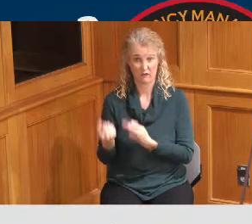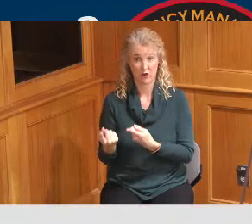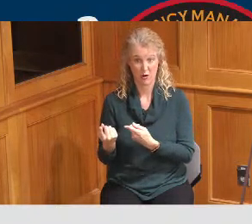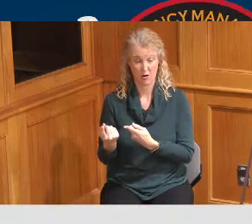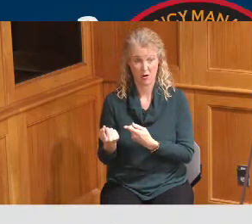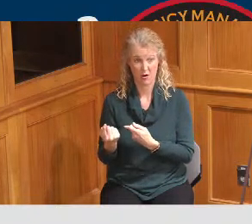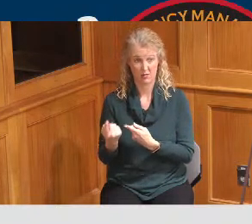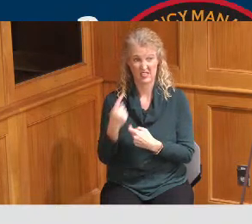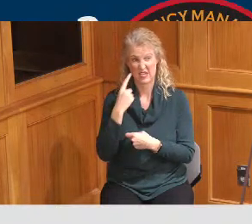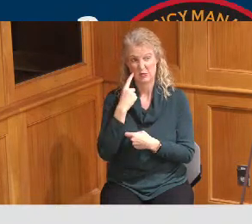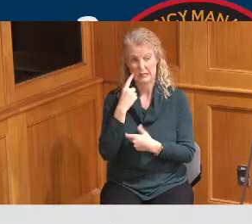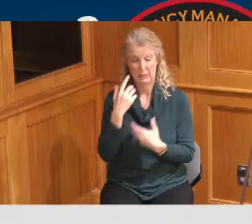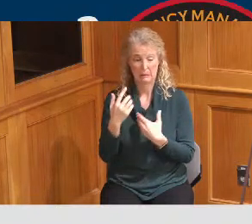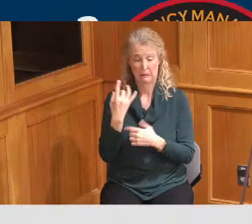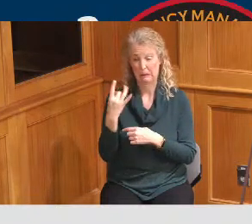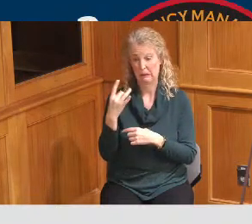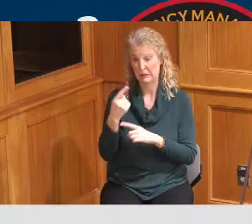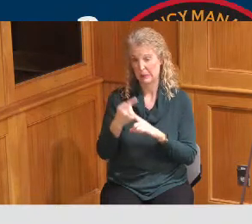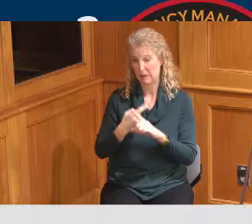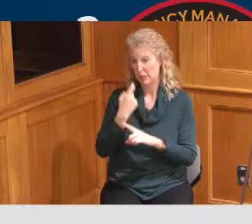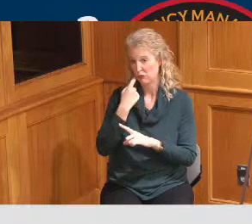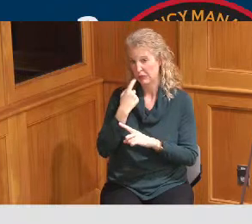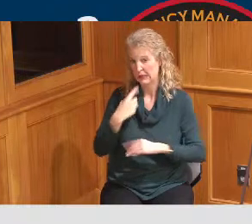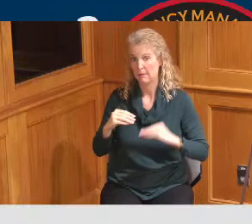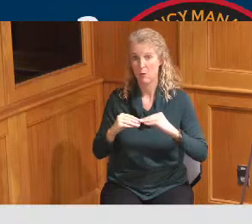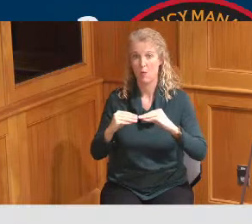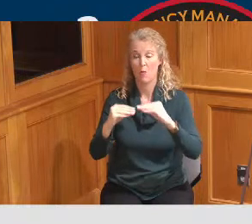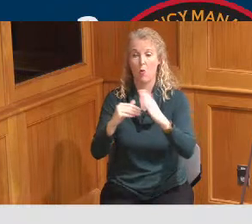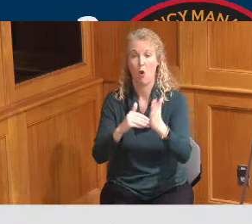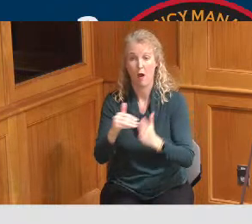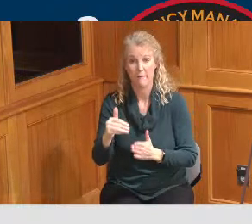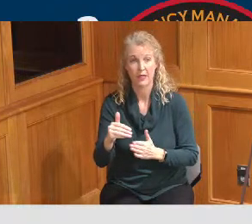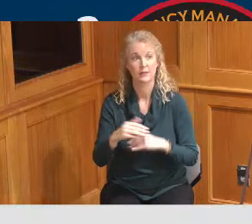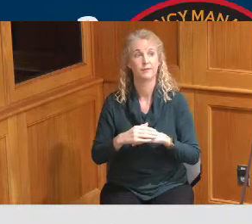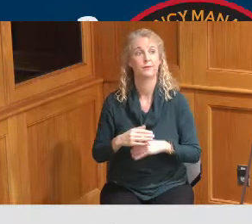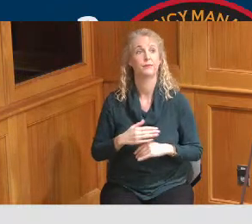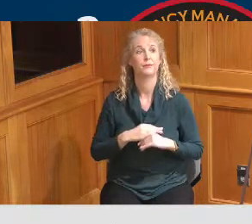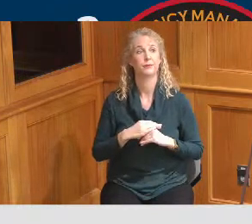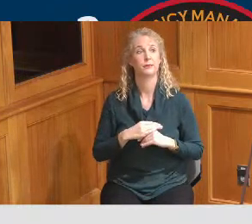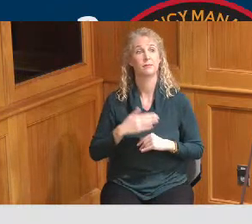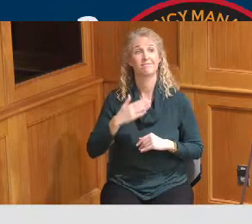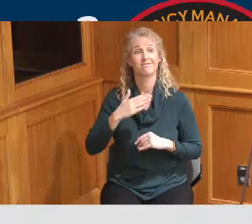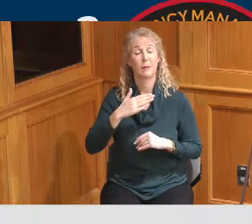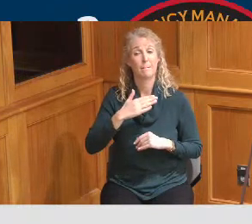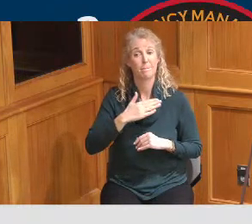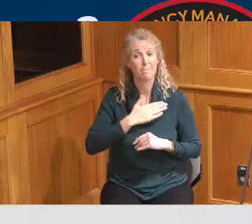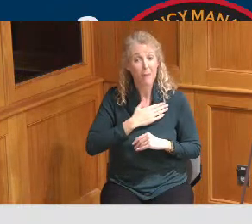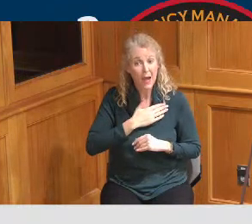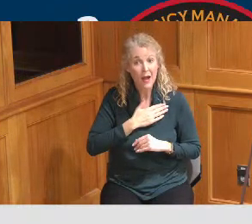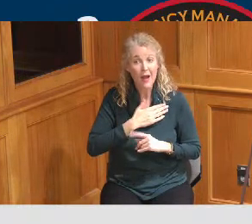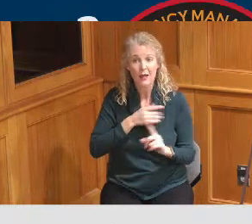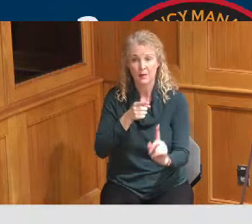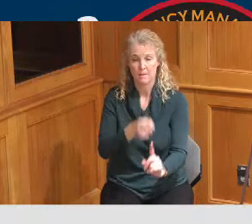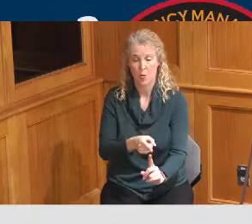about the last 18 months and then again I think my my point to the public always is it's called